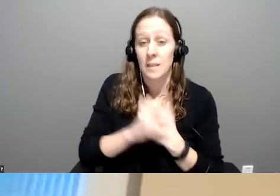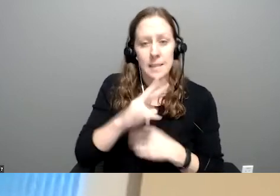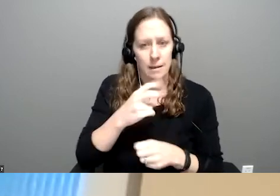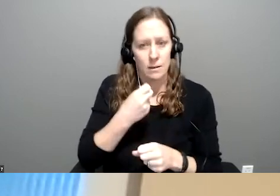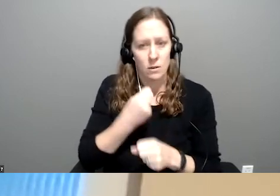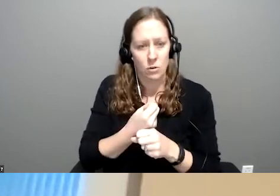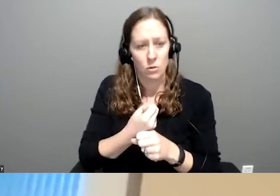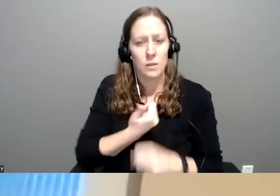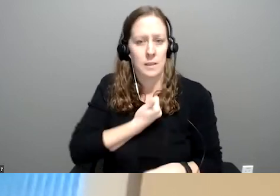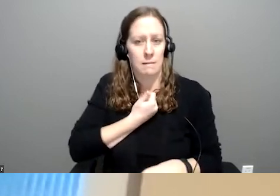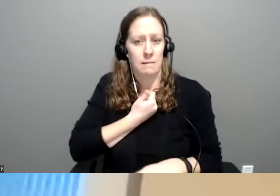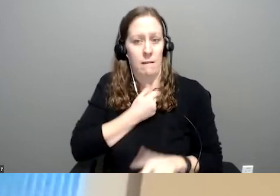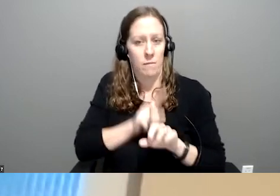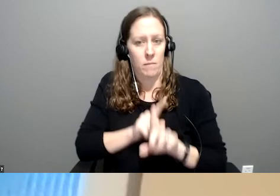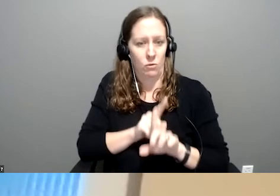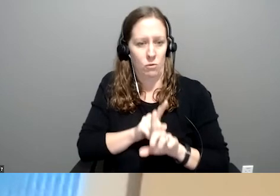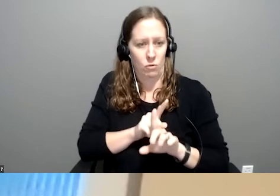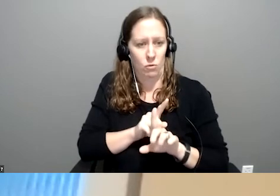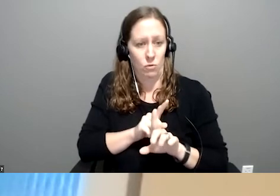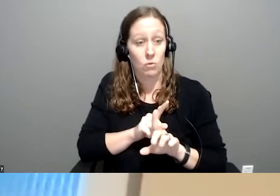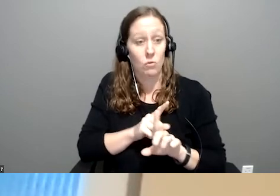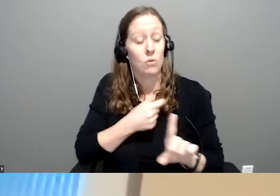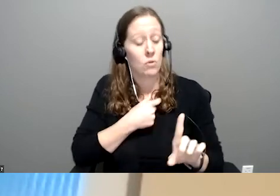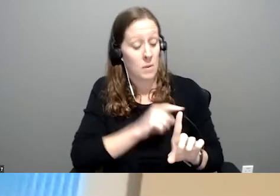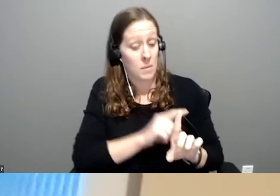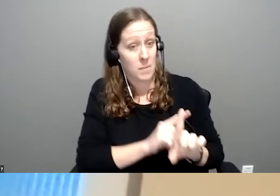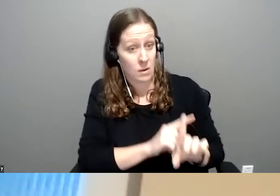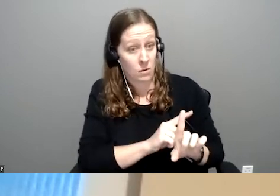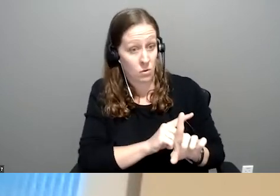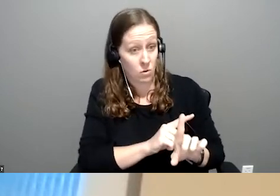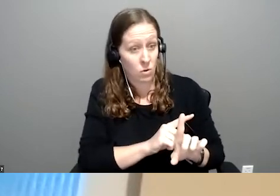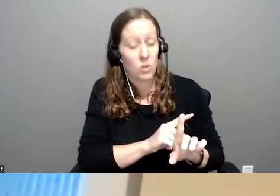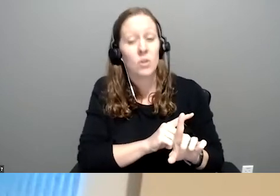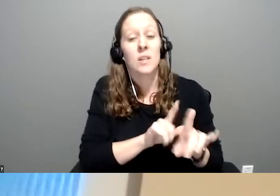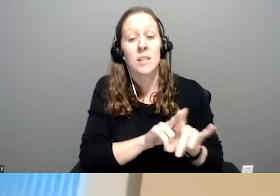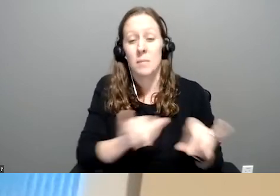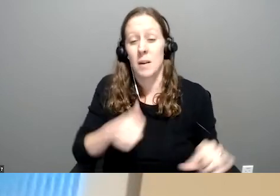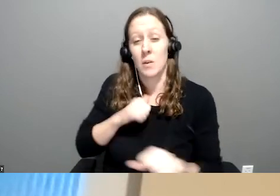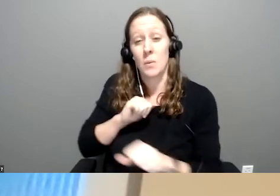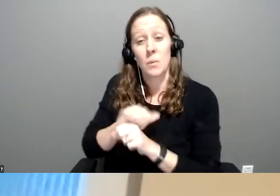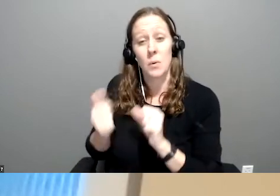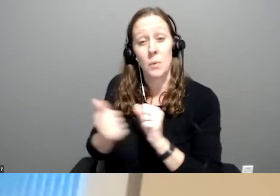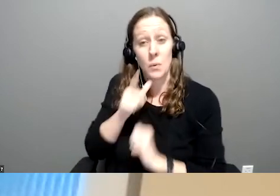and as I was participating as a mentor, I was working very closely with both Yin and Minette,